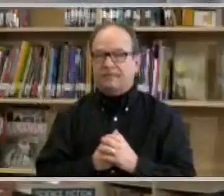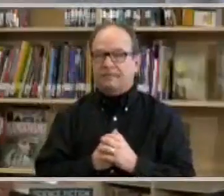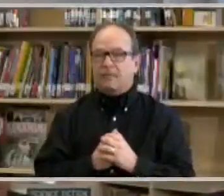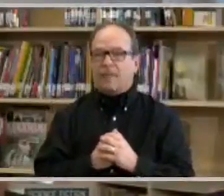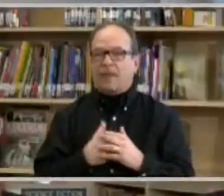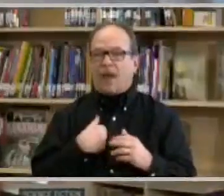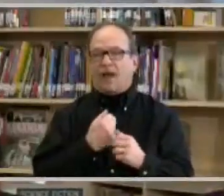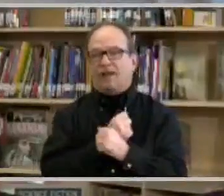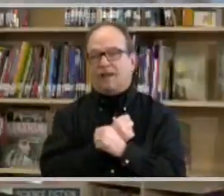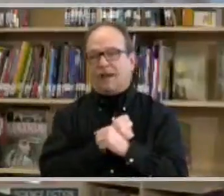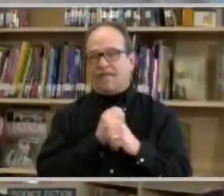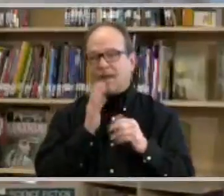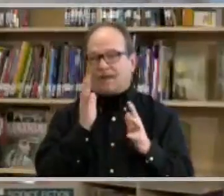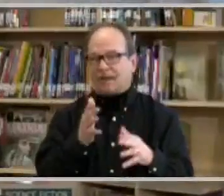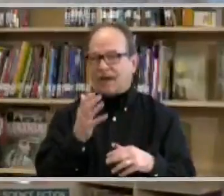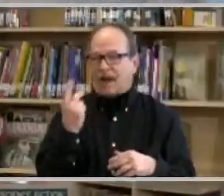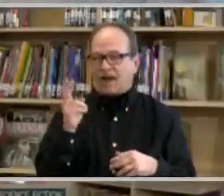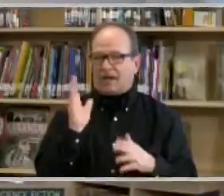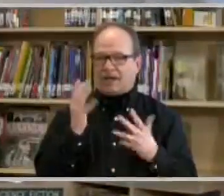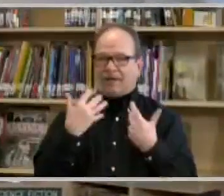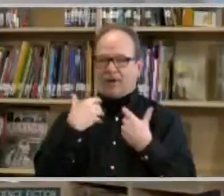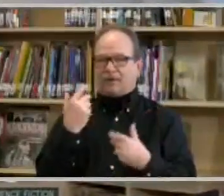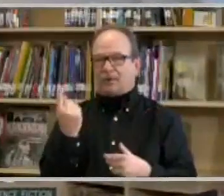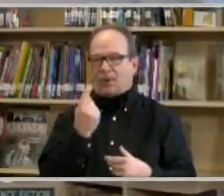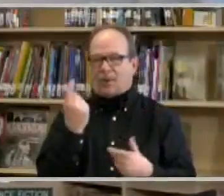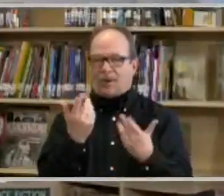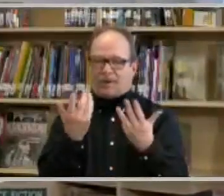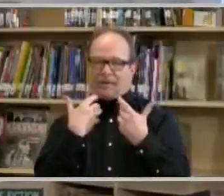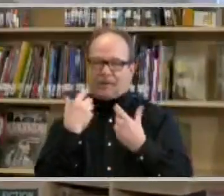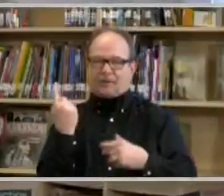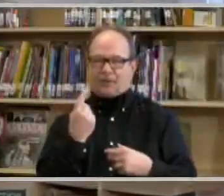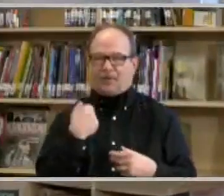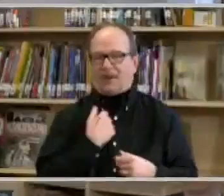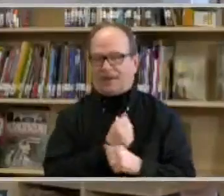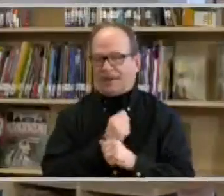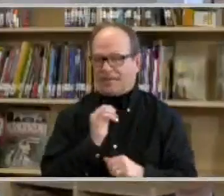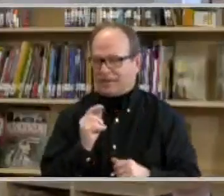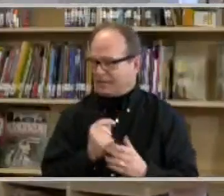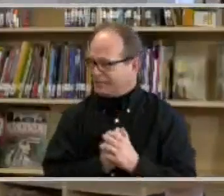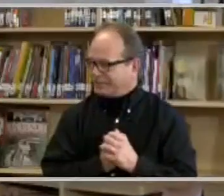HI, HOW ARE YOU, TODAY?